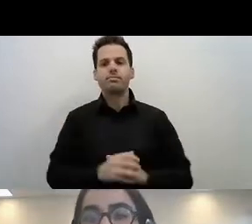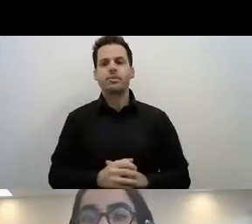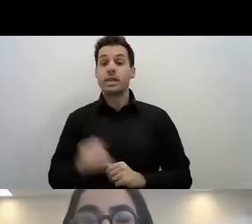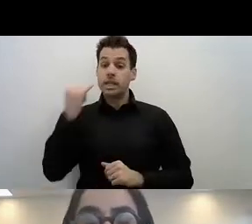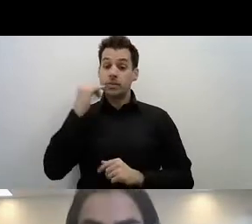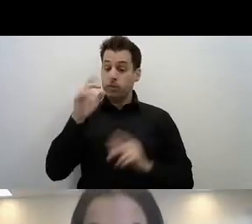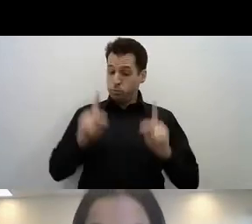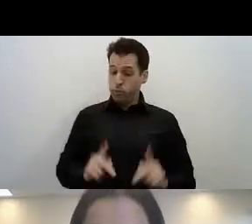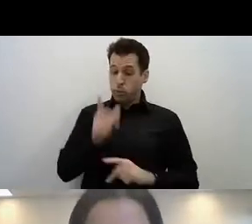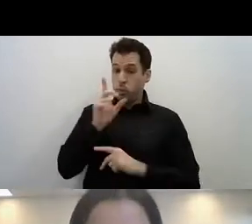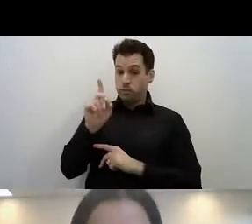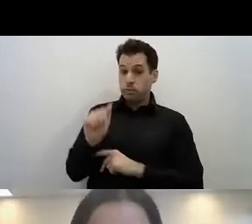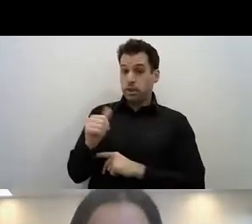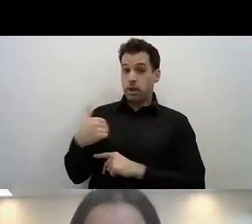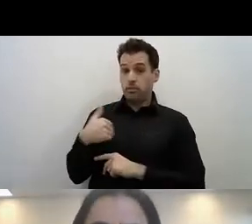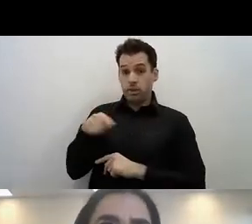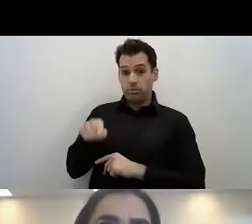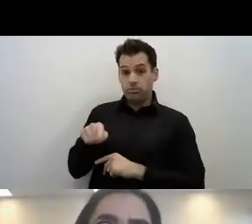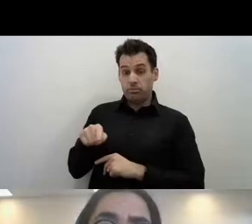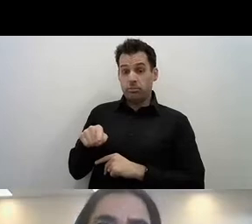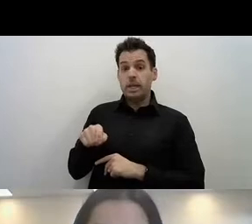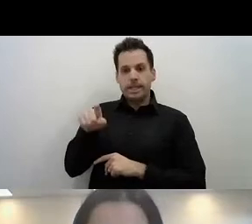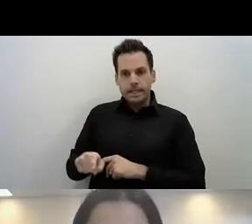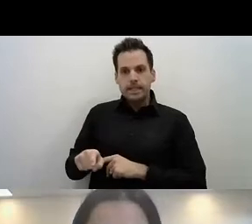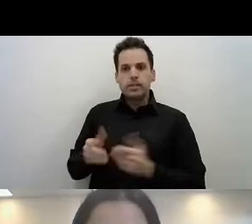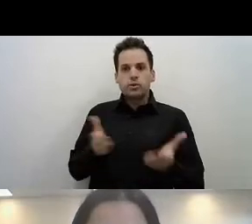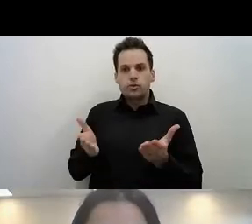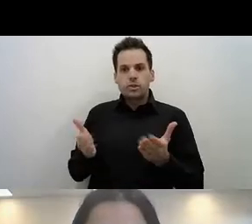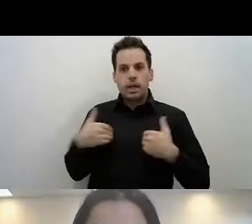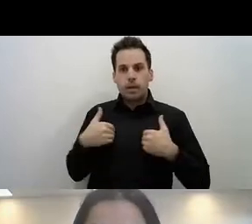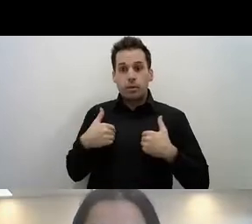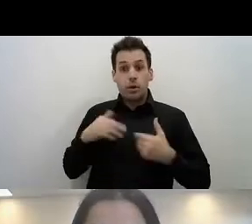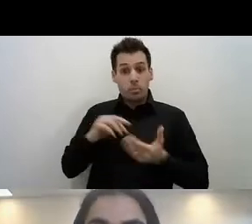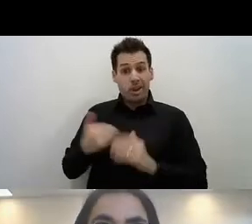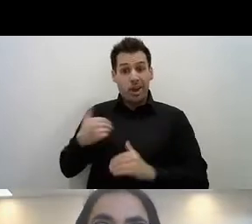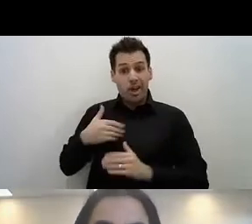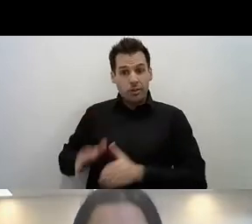who relies upon a service animal may not have a card or sort of some sort of standardized piece